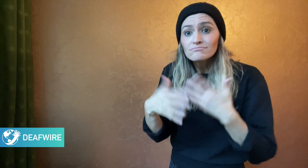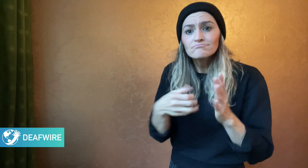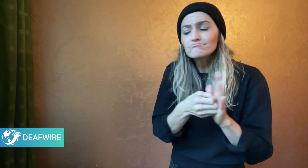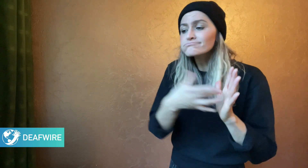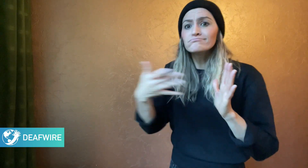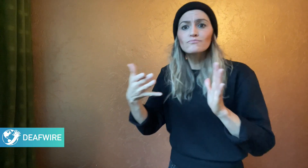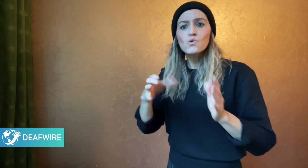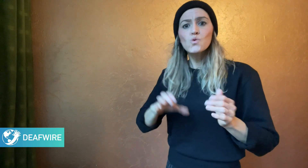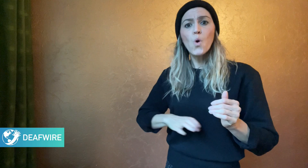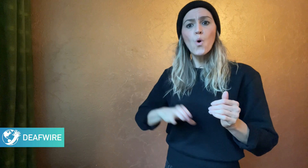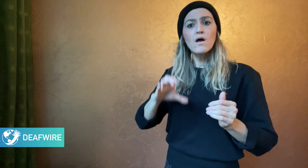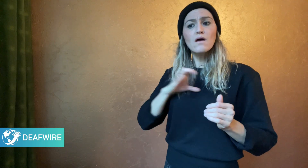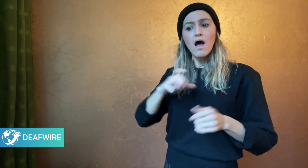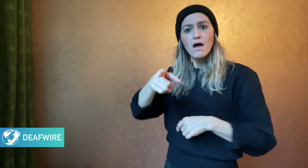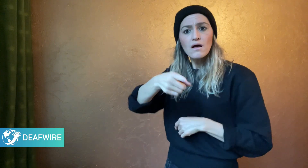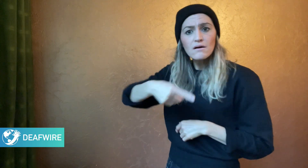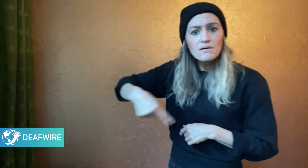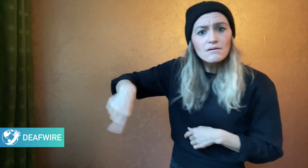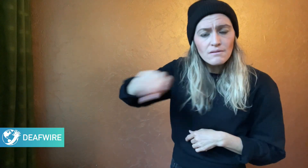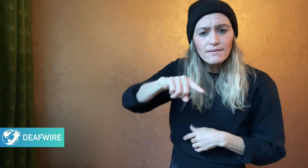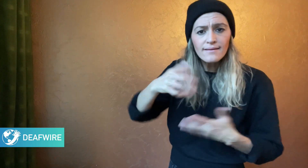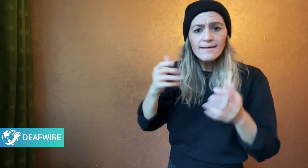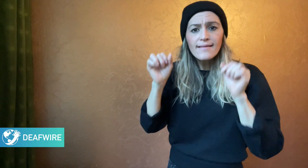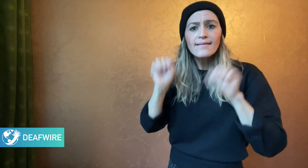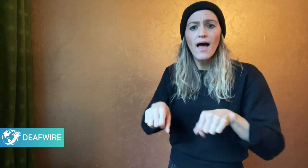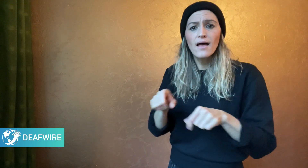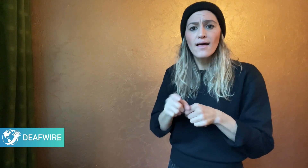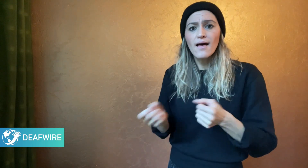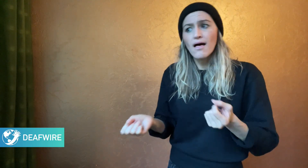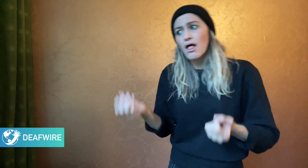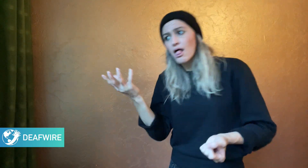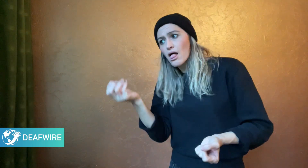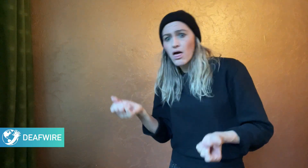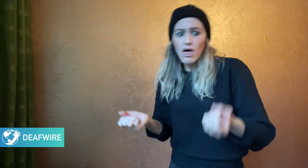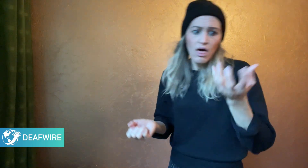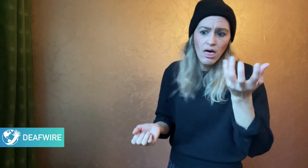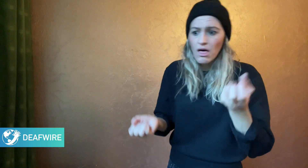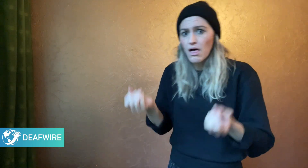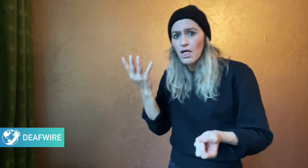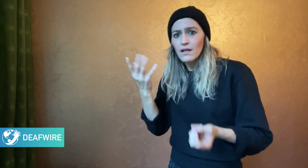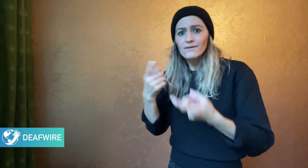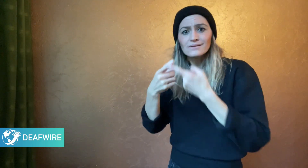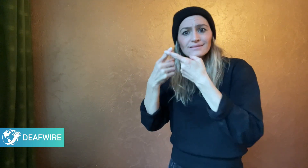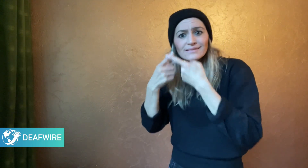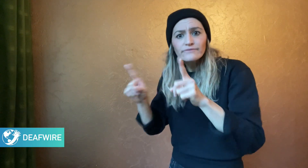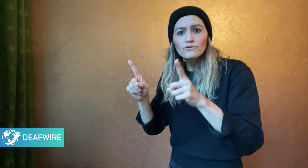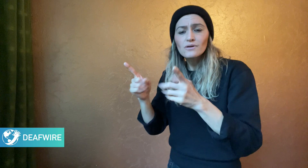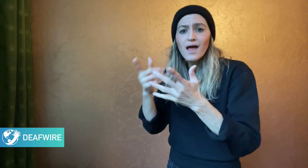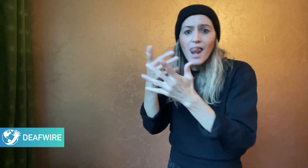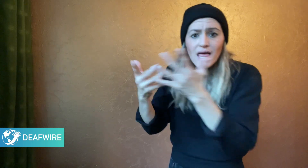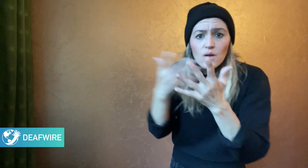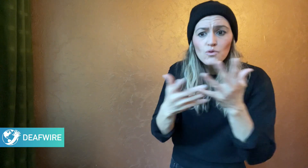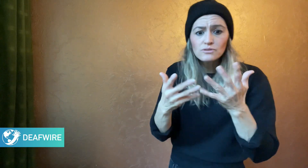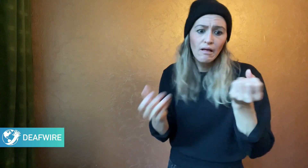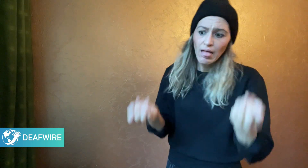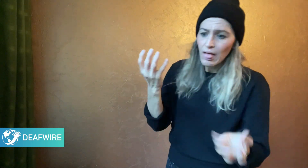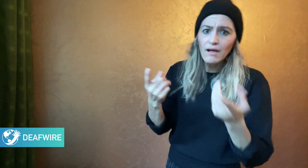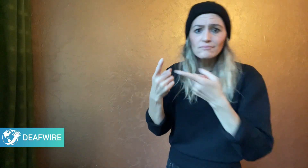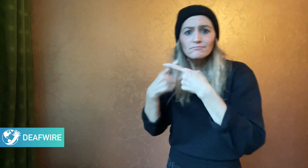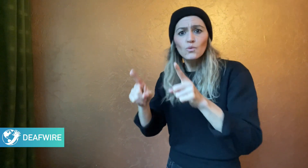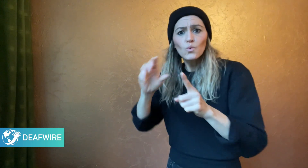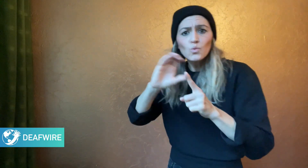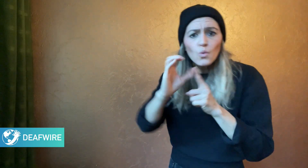to juggle different languages, cultures, and identities.